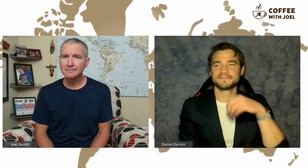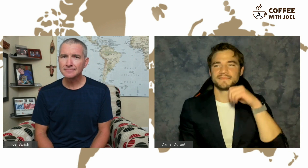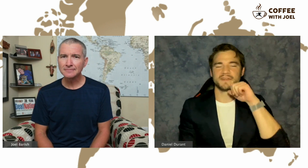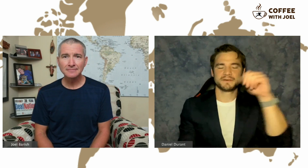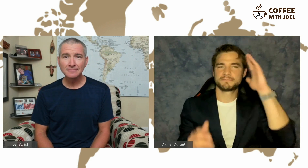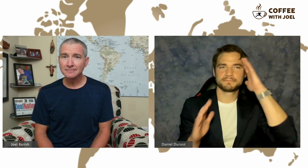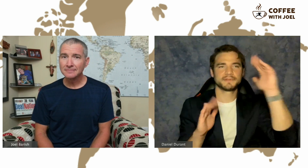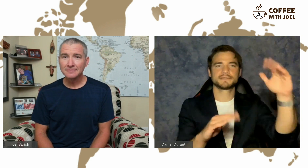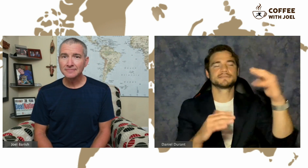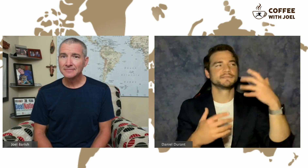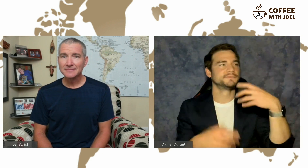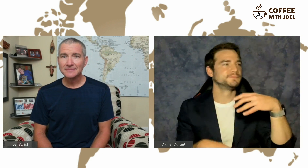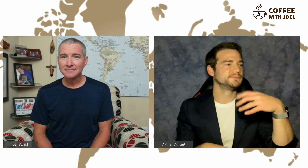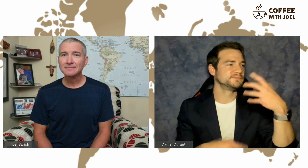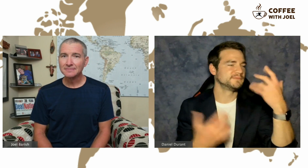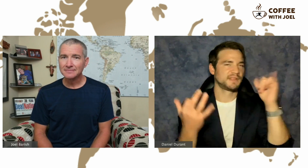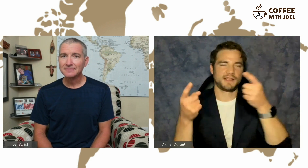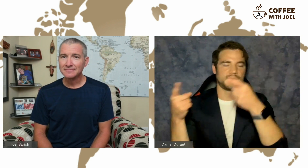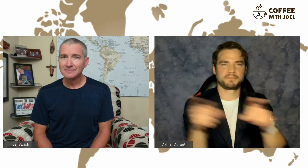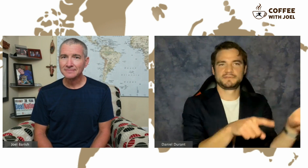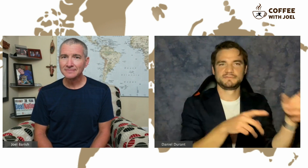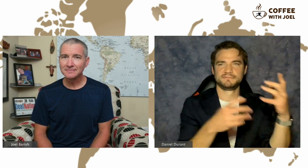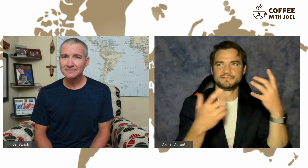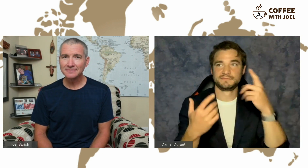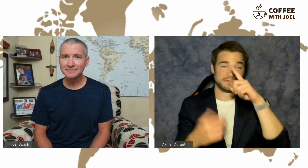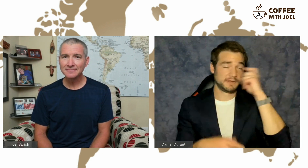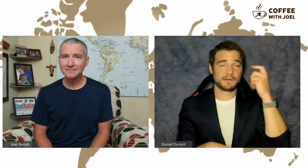It was unexpected. A lot happened so fast.